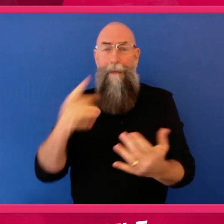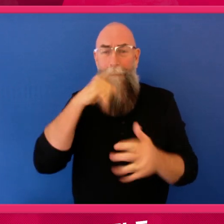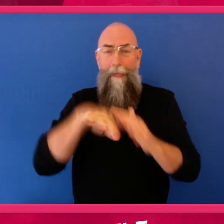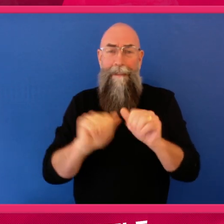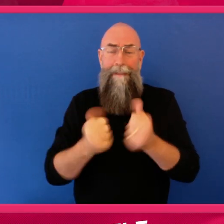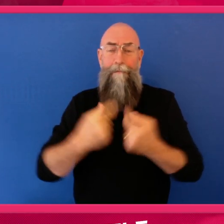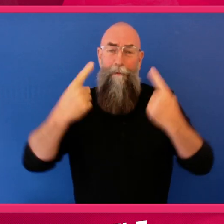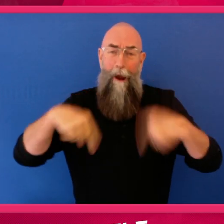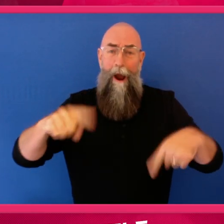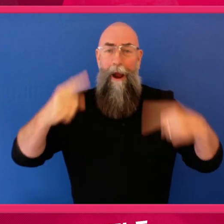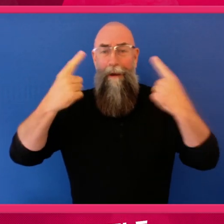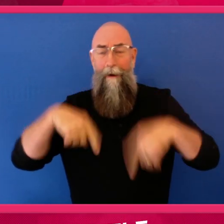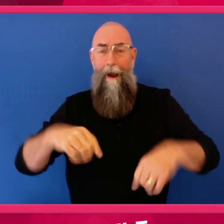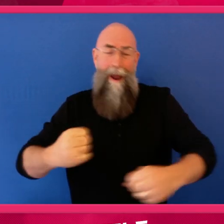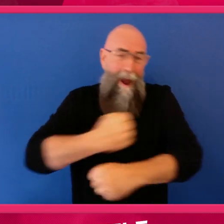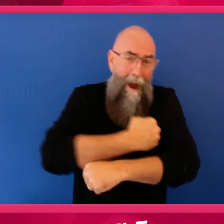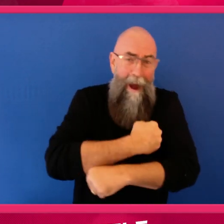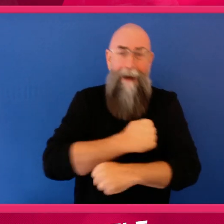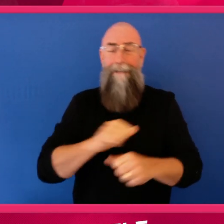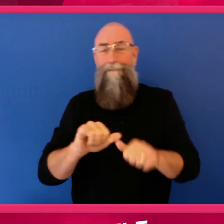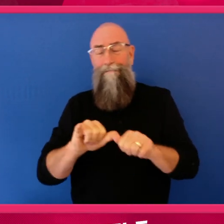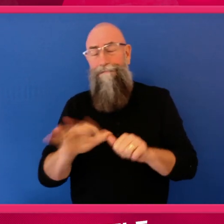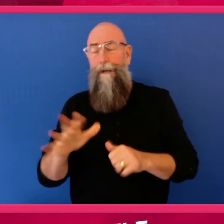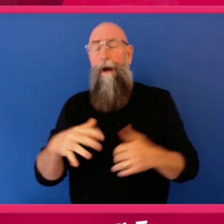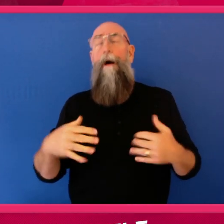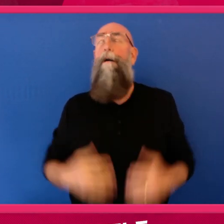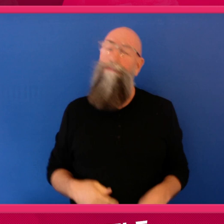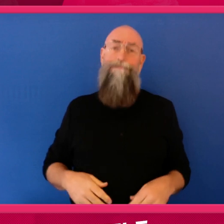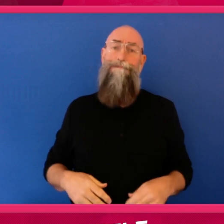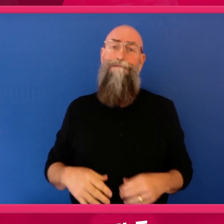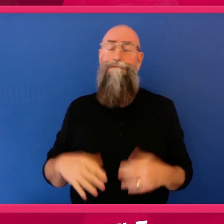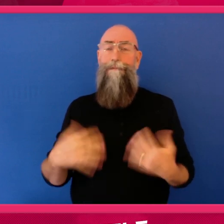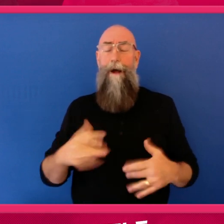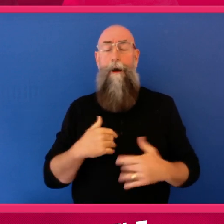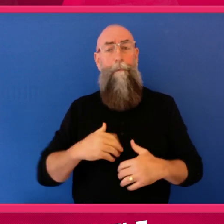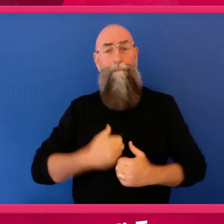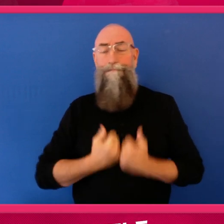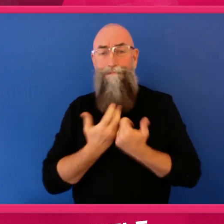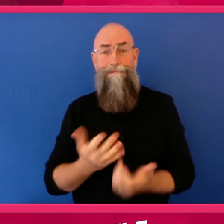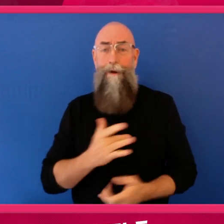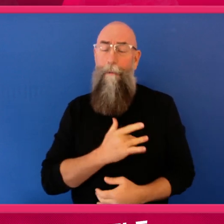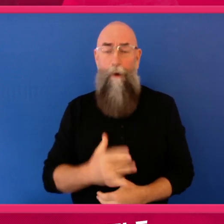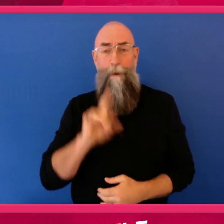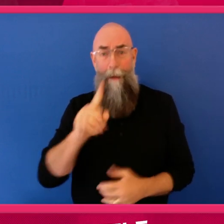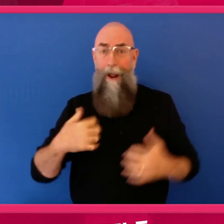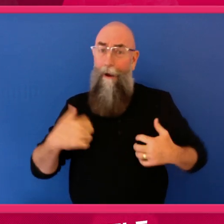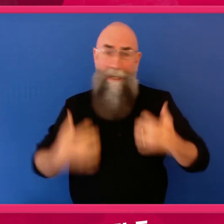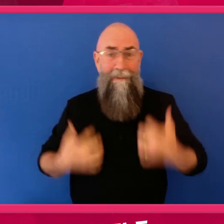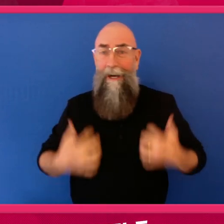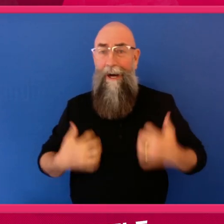hugs from them. It was, it was both emotional but just so exciting to see a new chapter